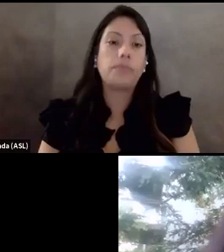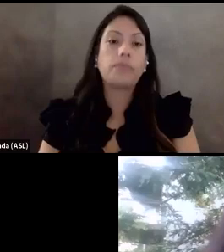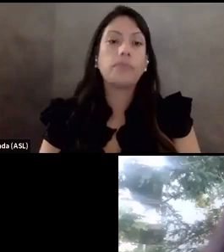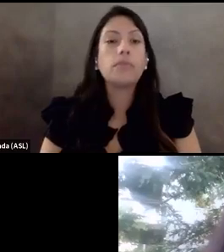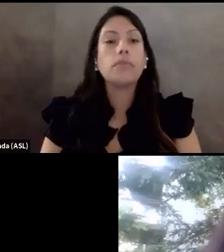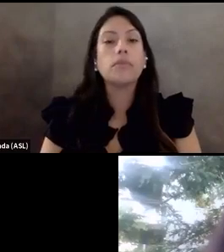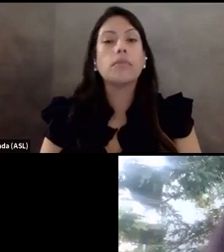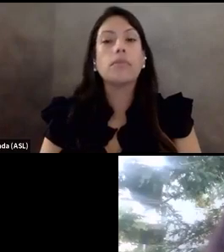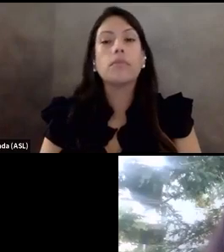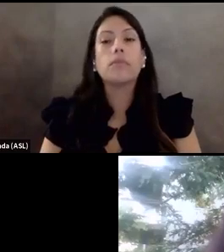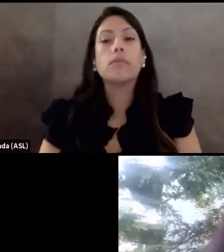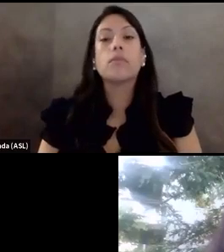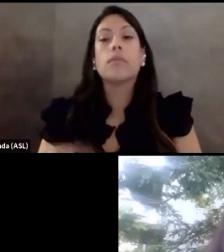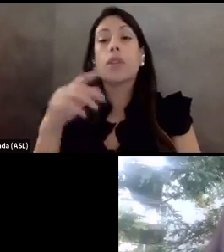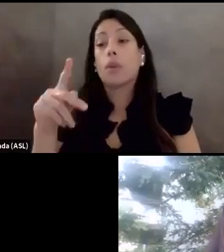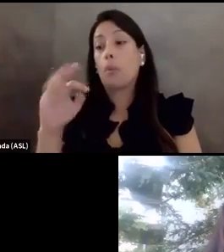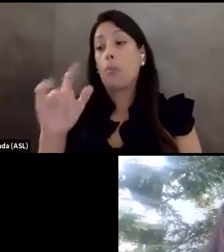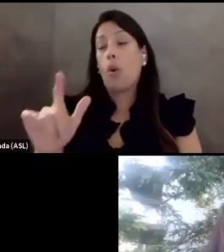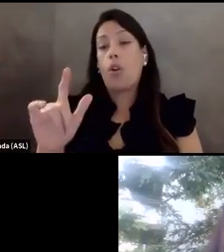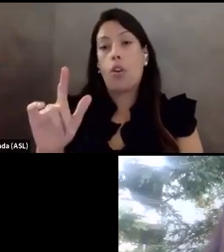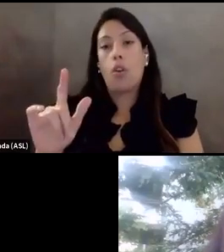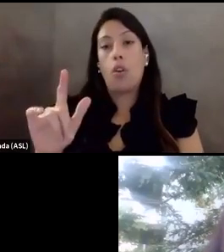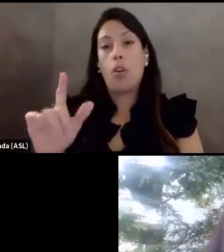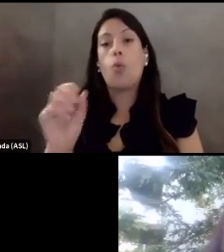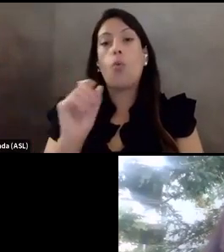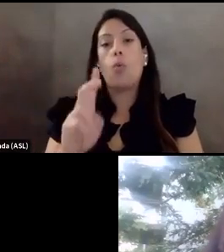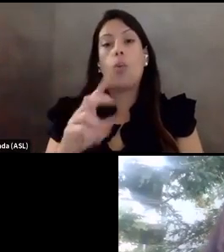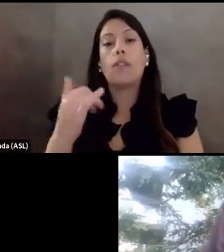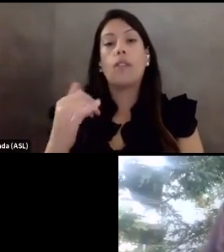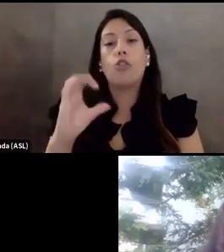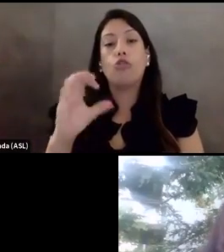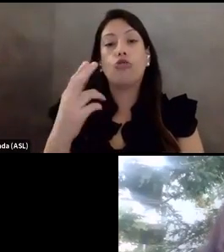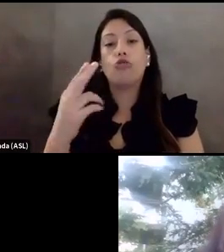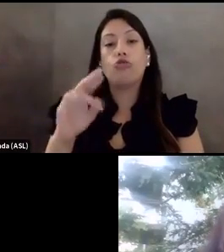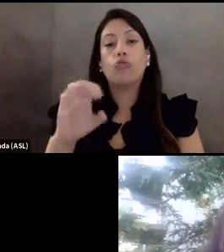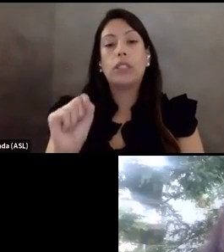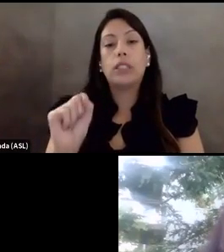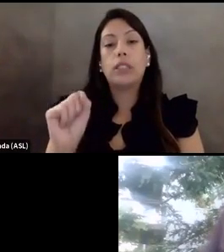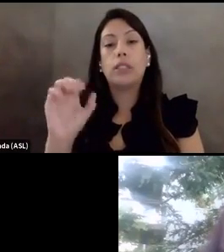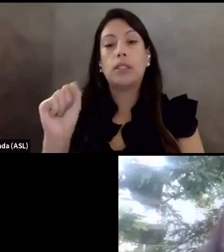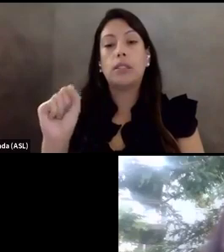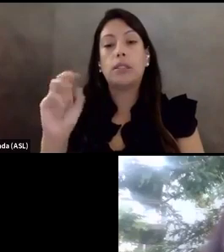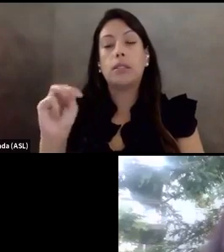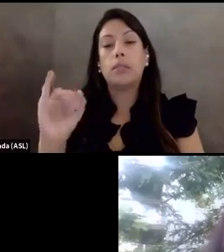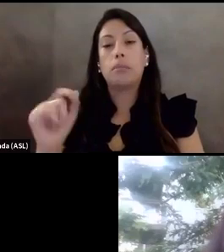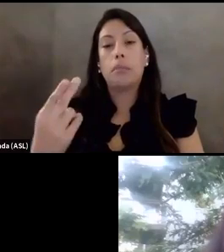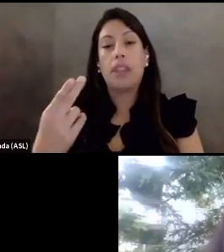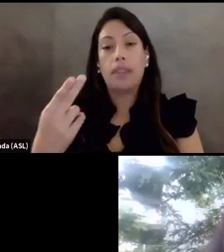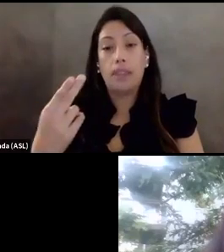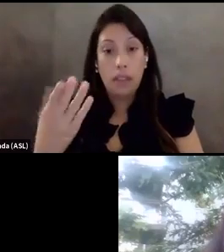OK, let's go to Chris Smith. Chris, you there?